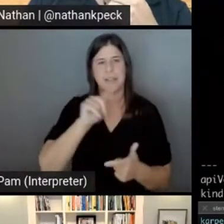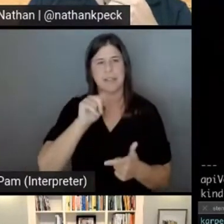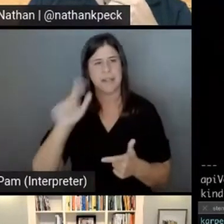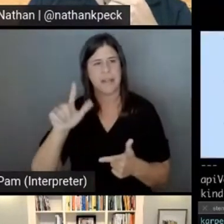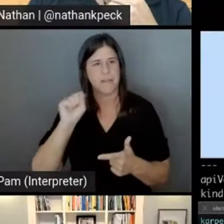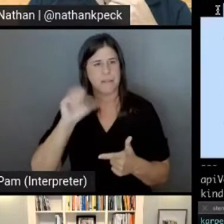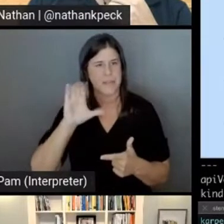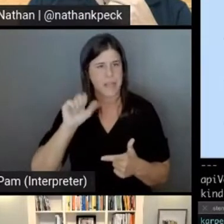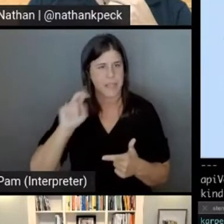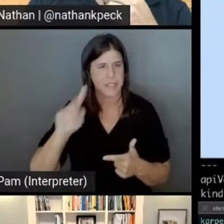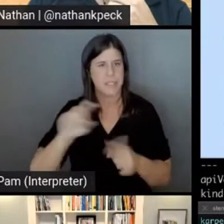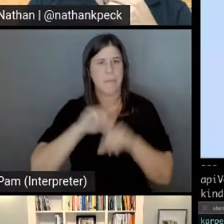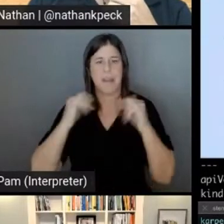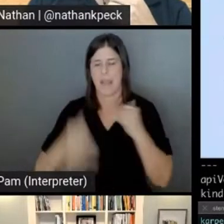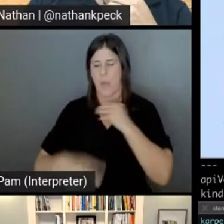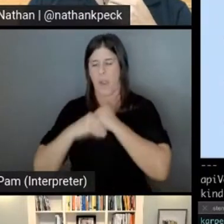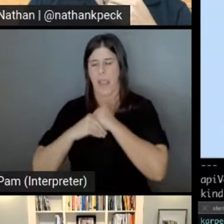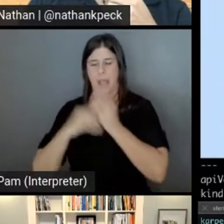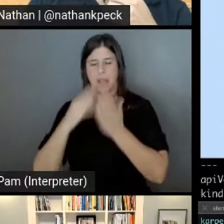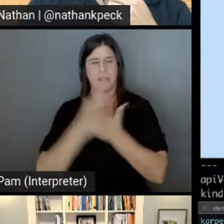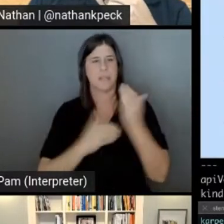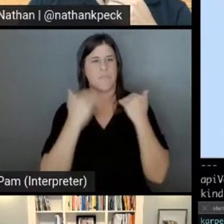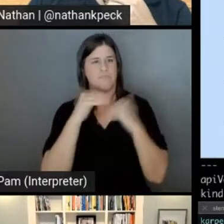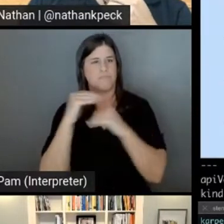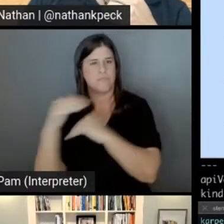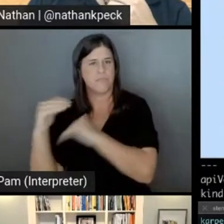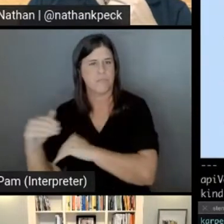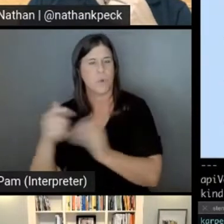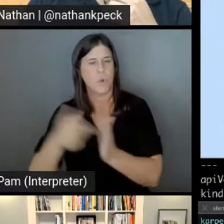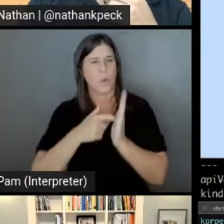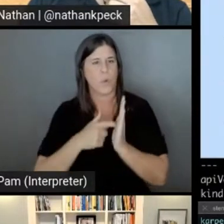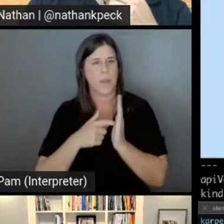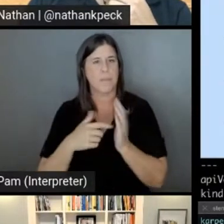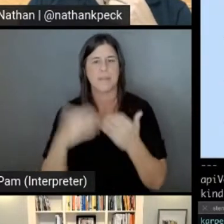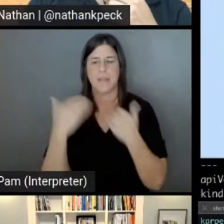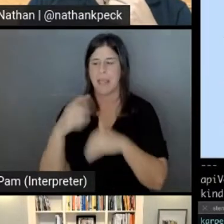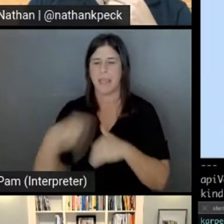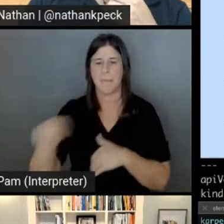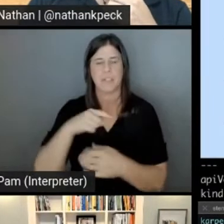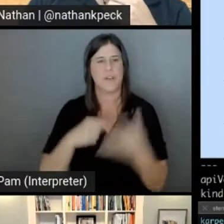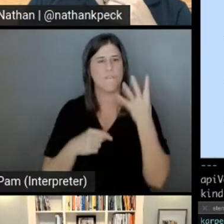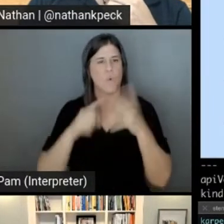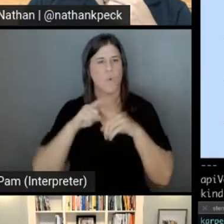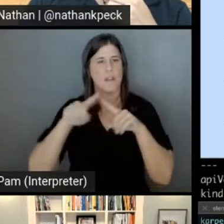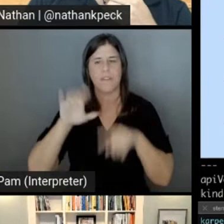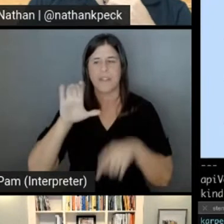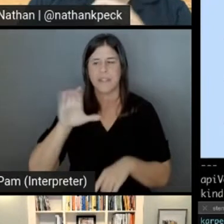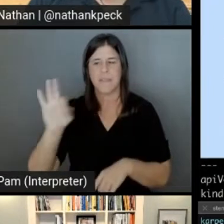but I've now added some requirements. So I've limited us to four different C5 instance types.